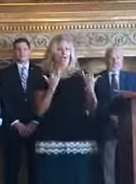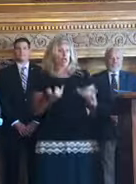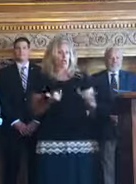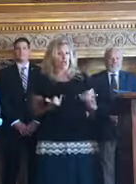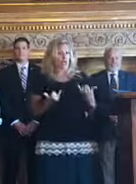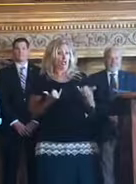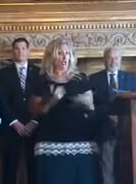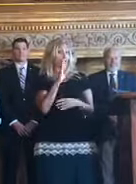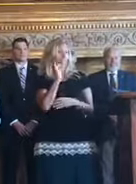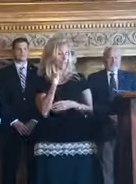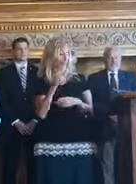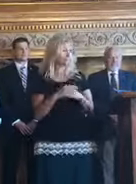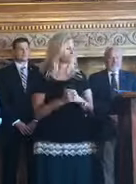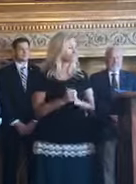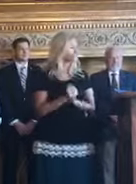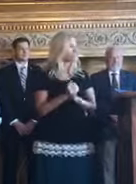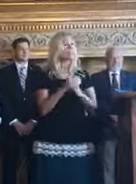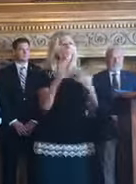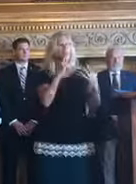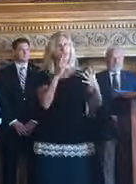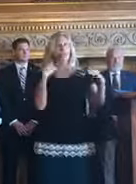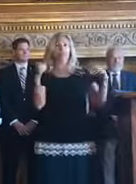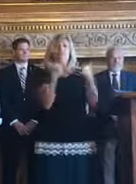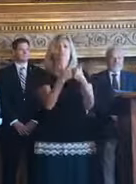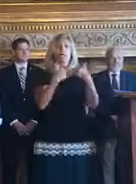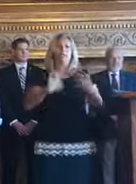you for being present today.